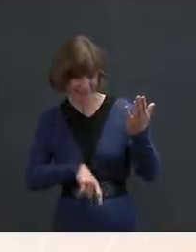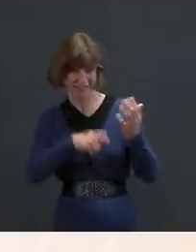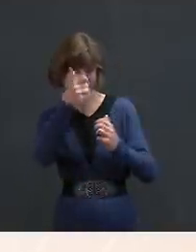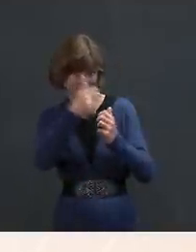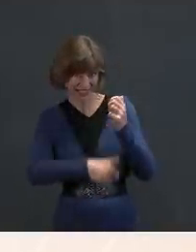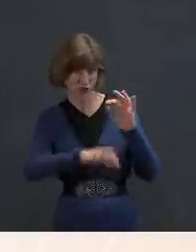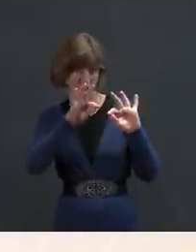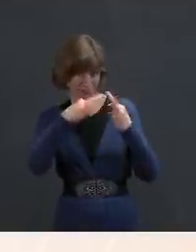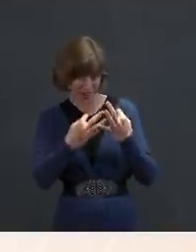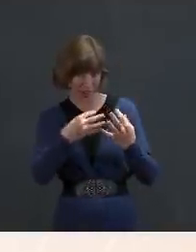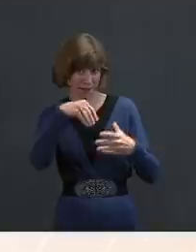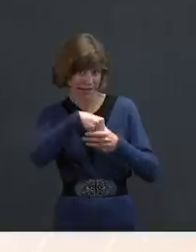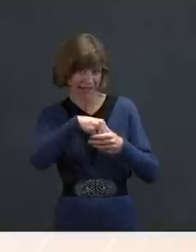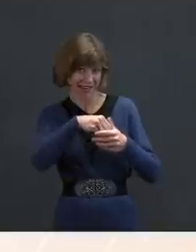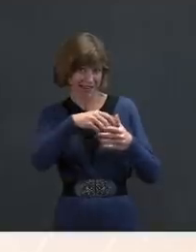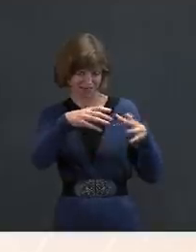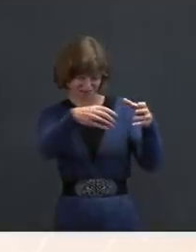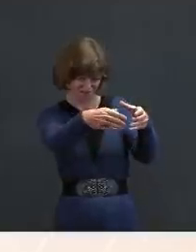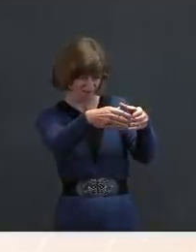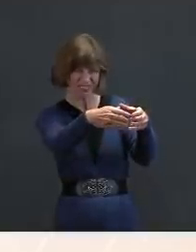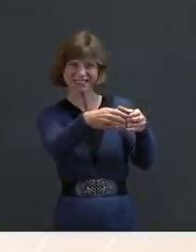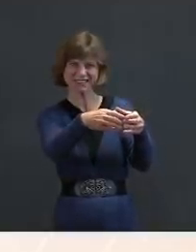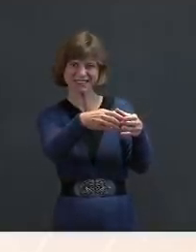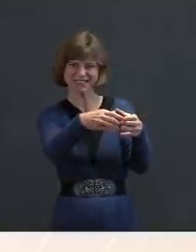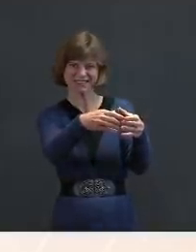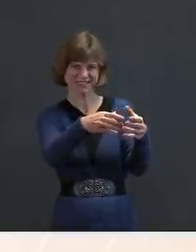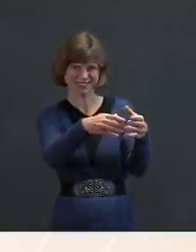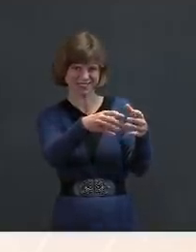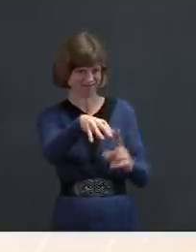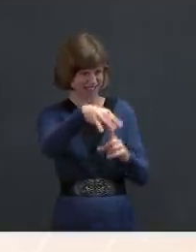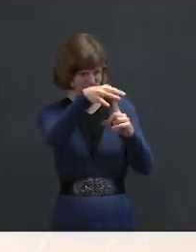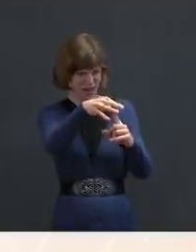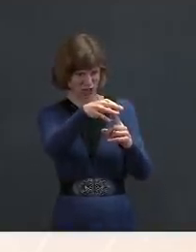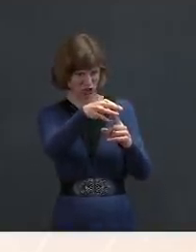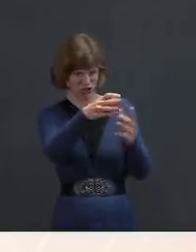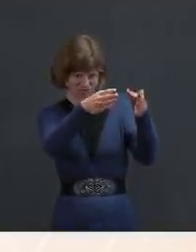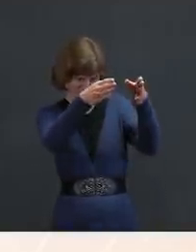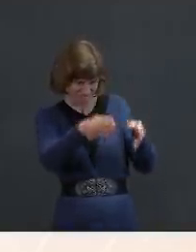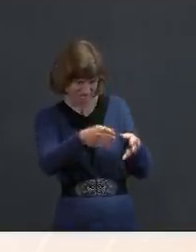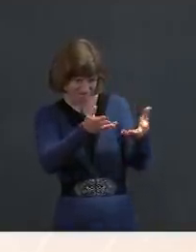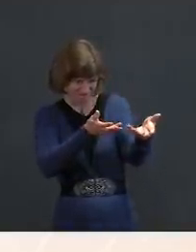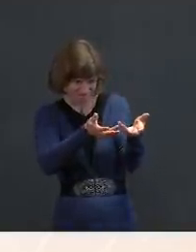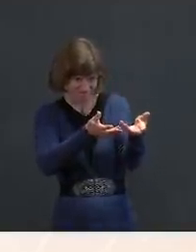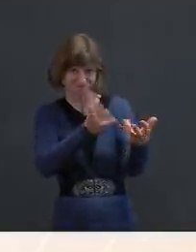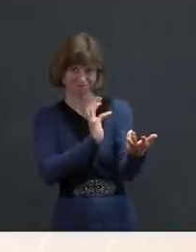each family unit in an individualized way, in accordance with the law. So these are our goals.